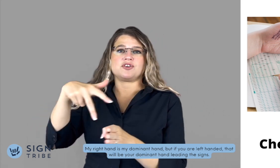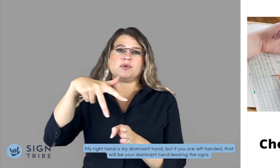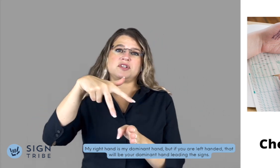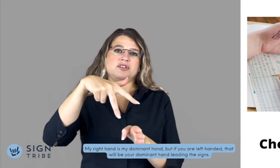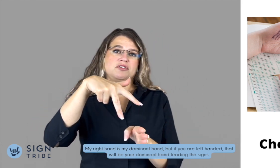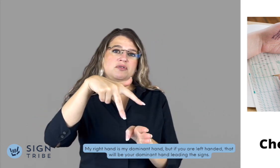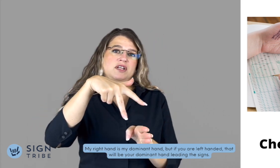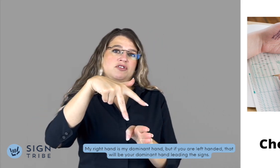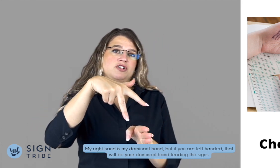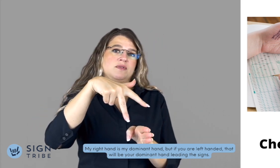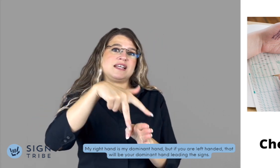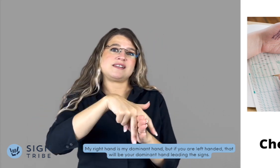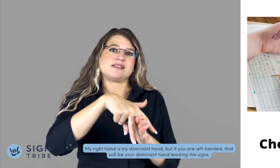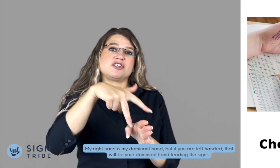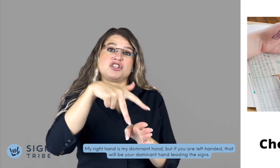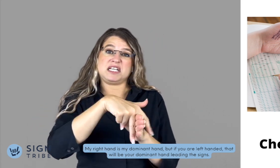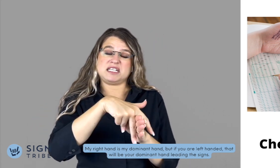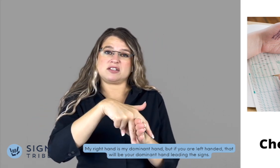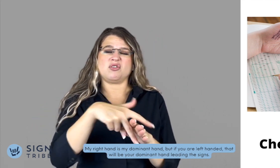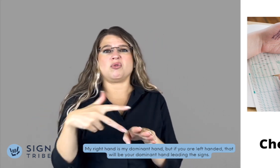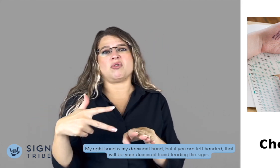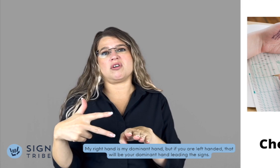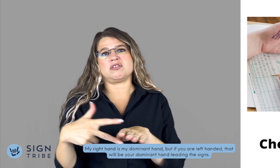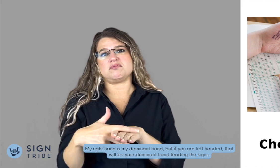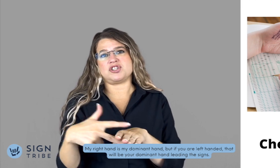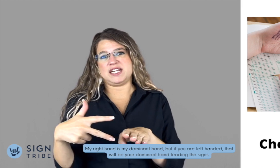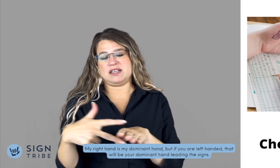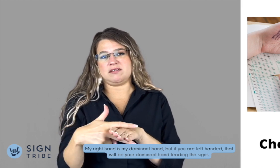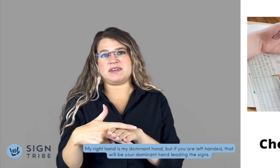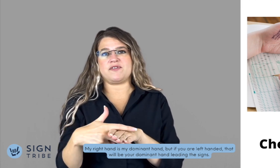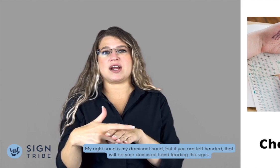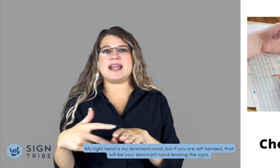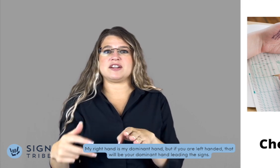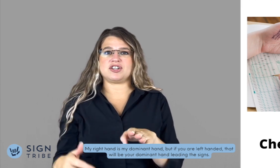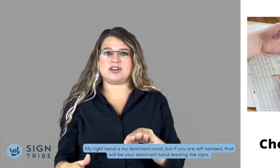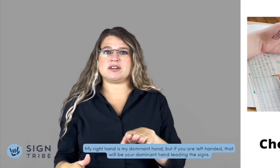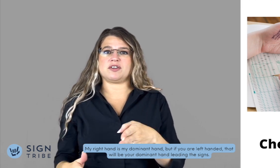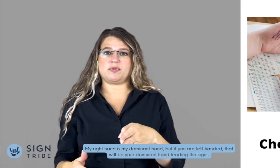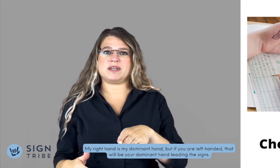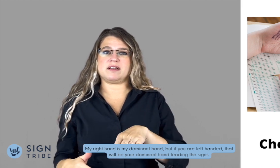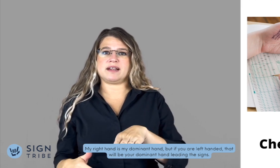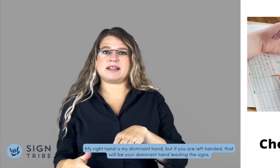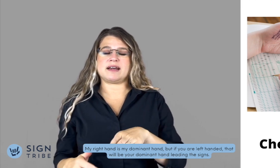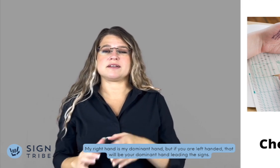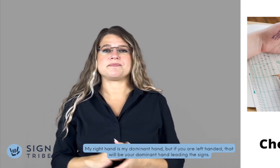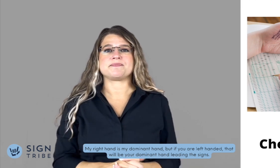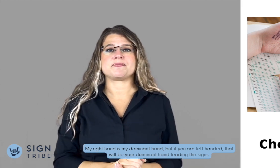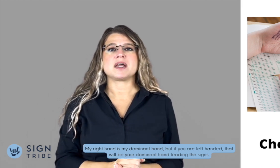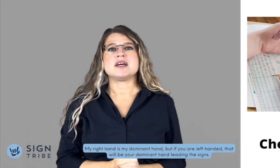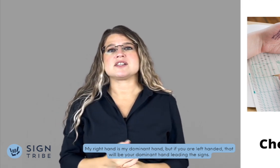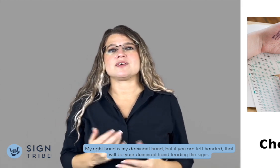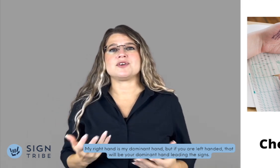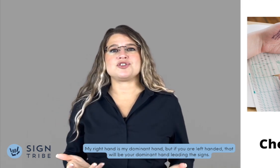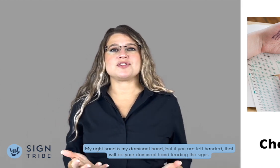going to either do this, cheat or cheat. Have your hand turned a little bit like that. So